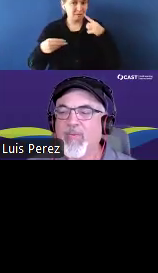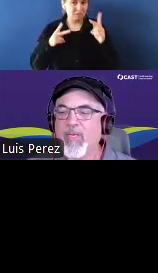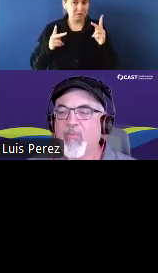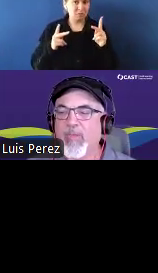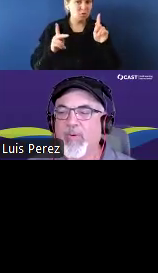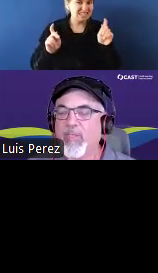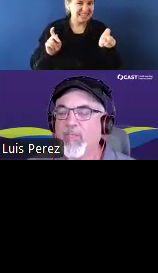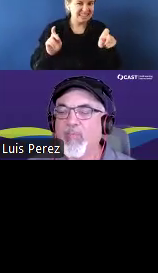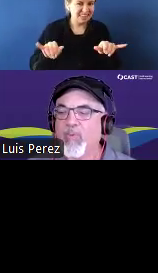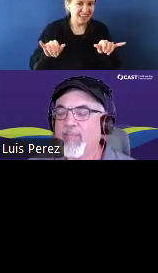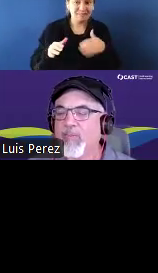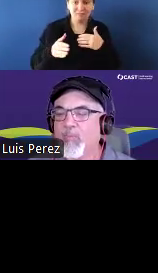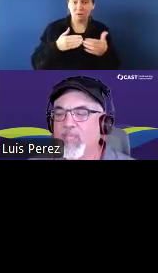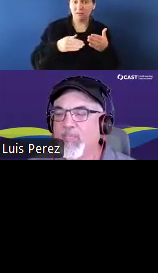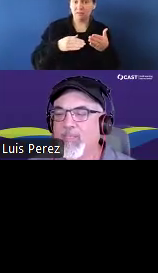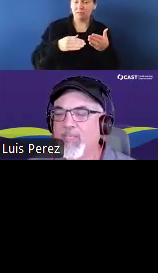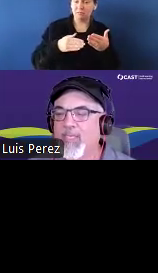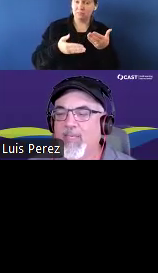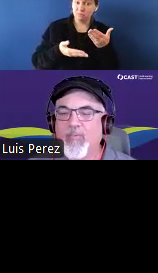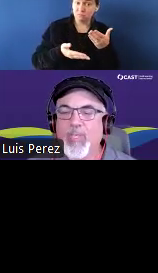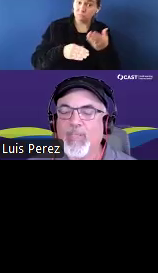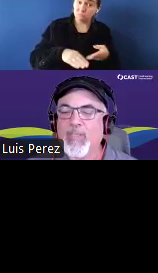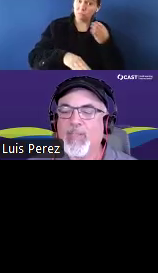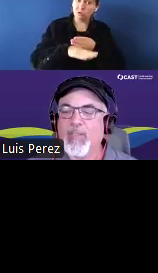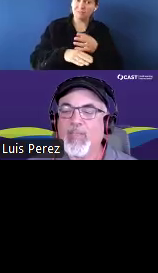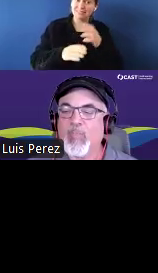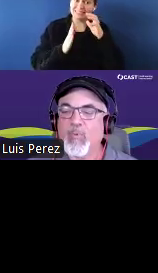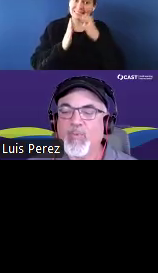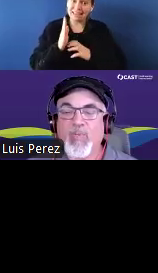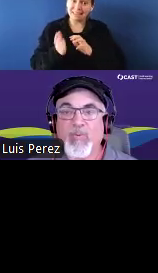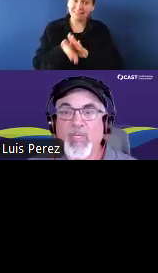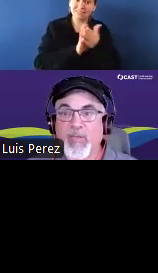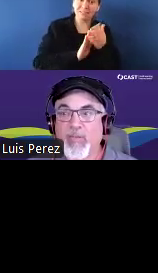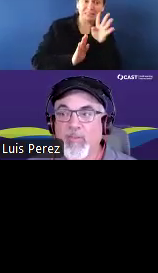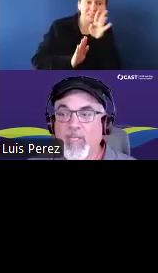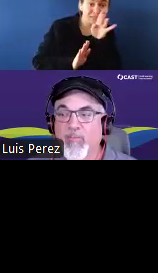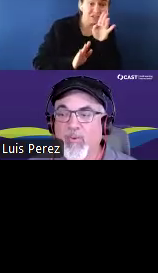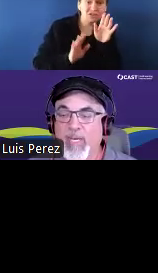right? Whether it's improved text-to-speech, voices, improved screen readers that are more